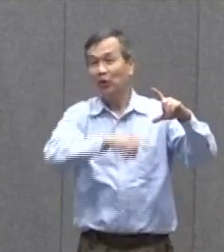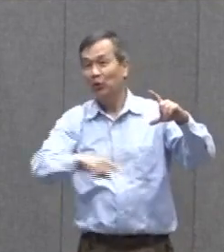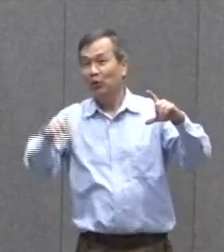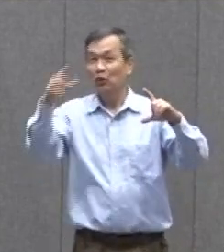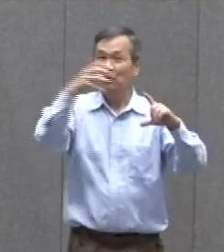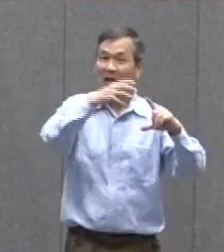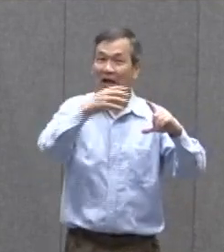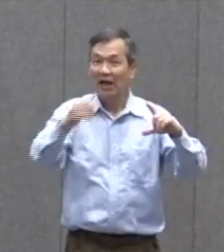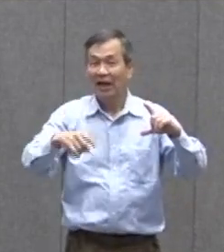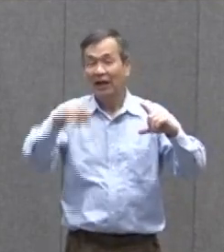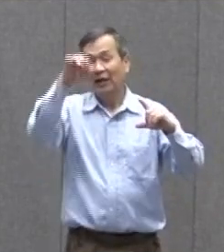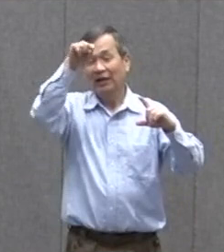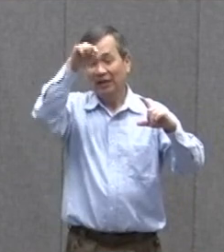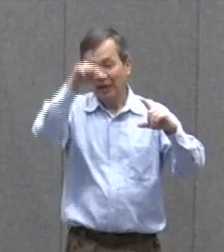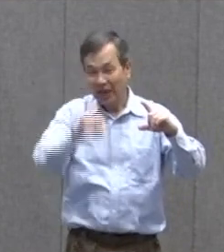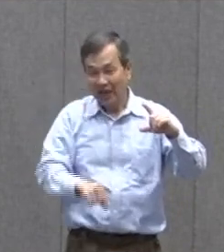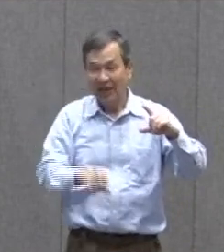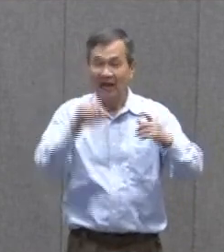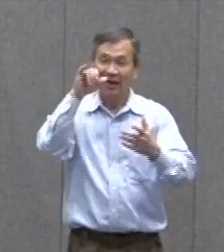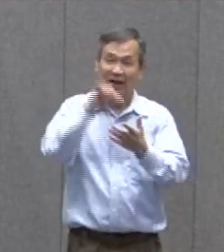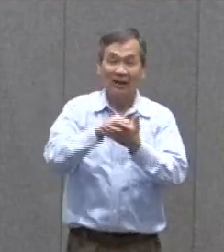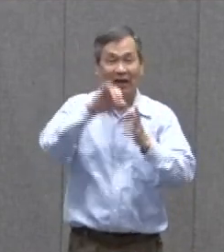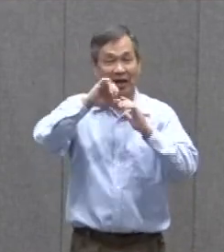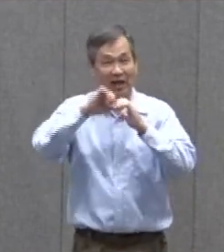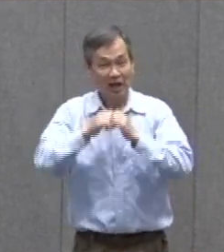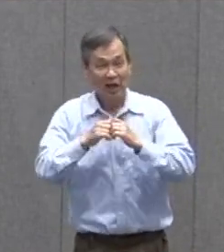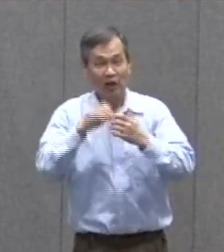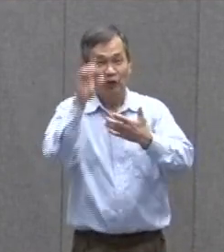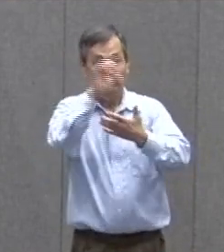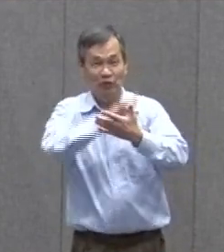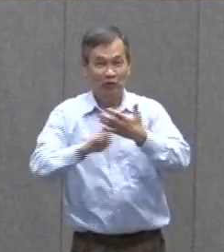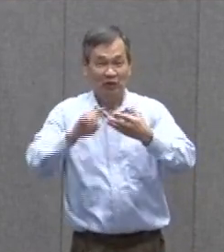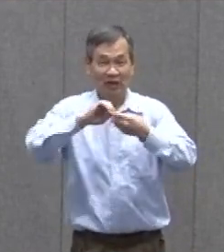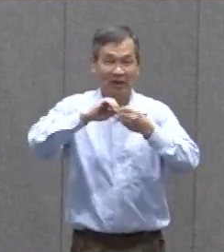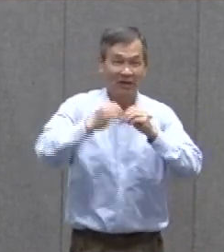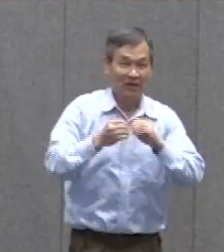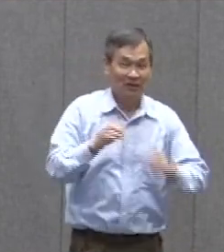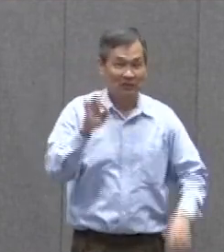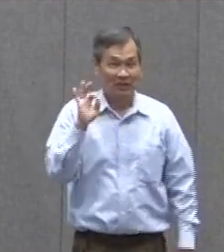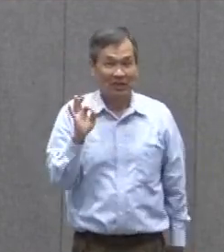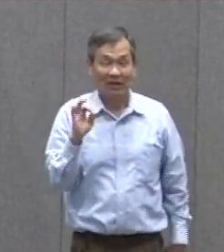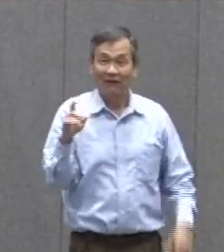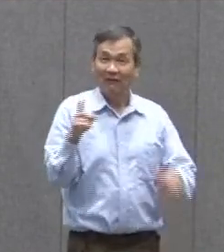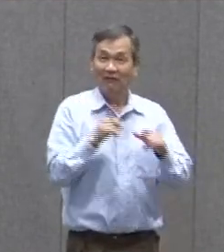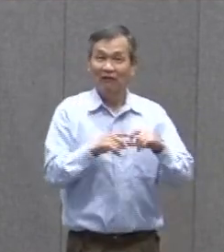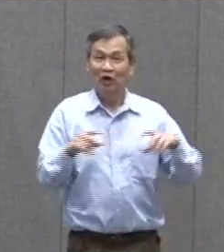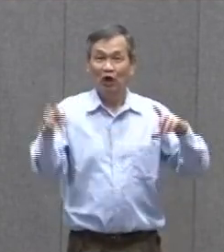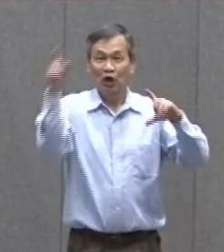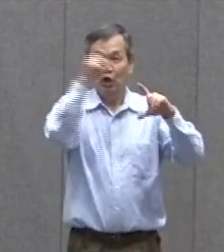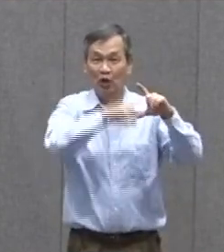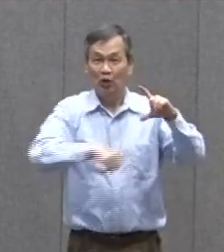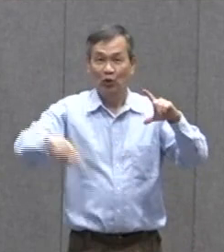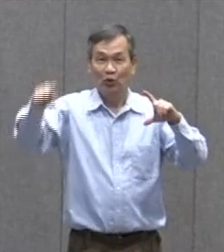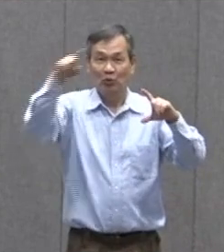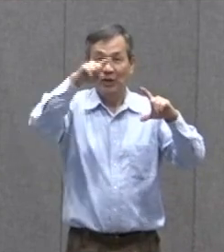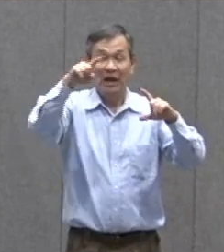and that's how we draw the number nine. First we draw a loop and then a line